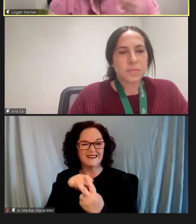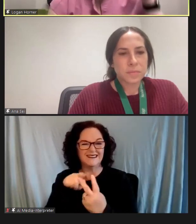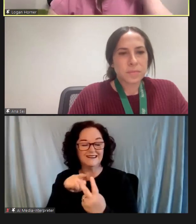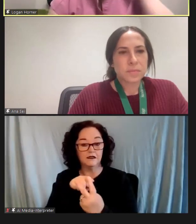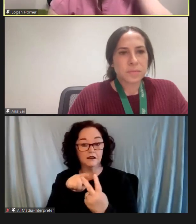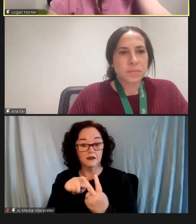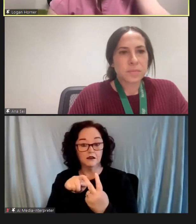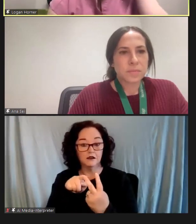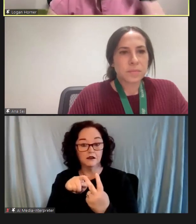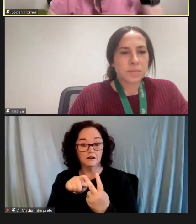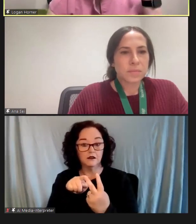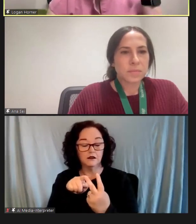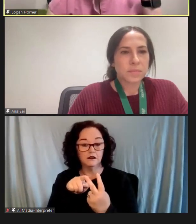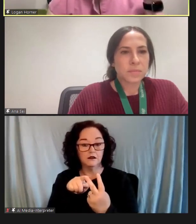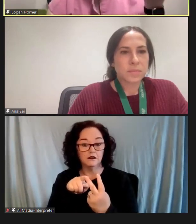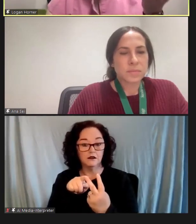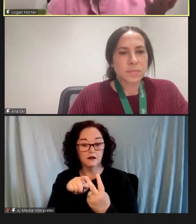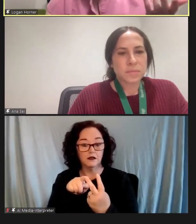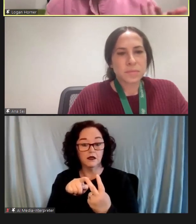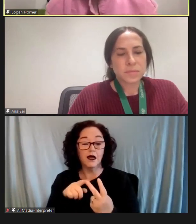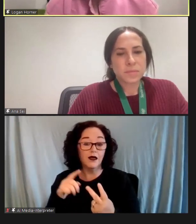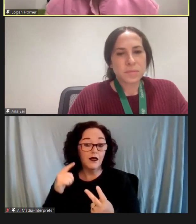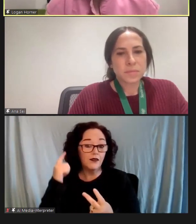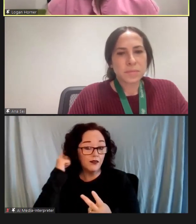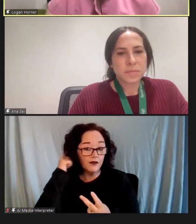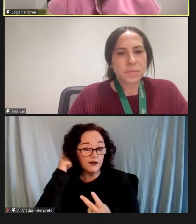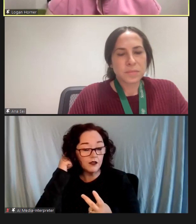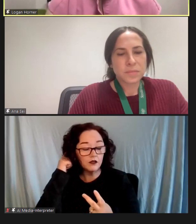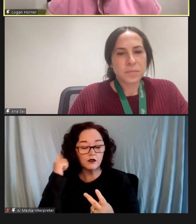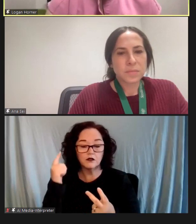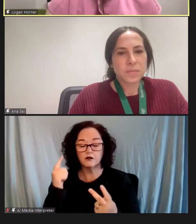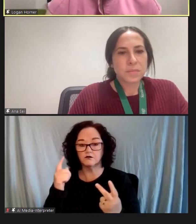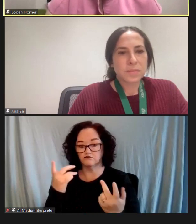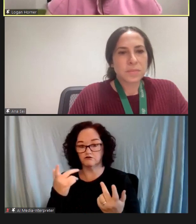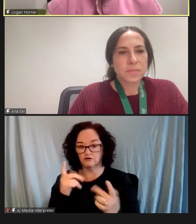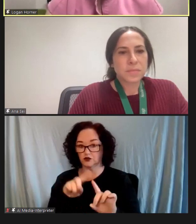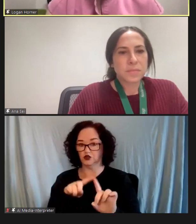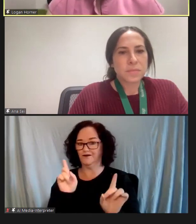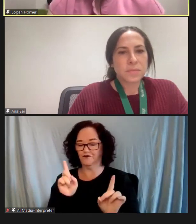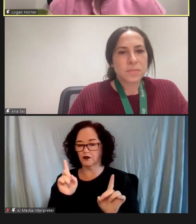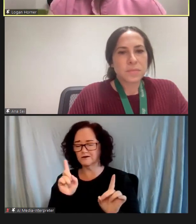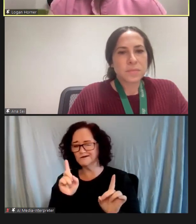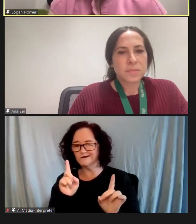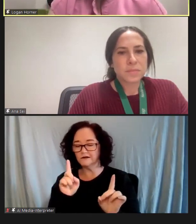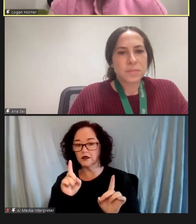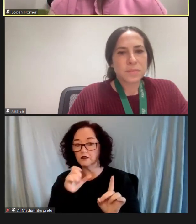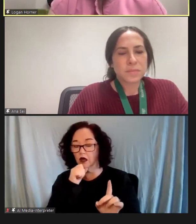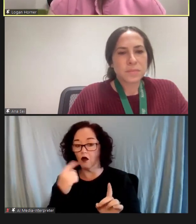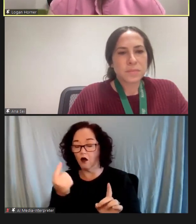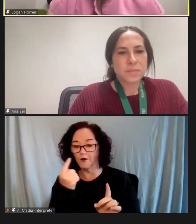actually different or asymmetric so